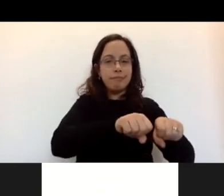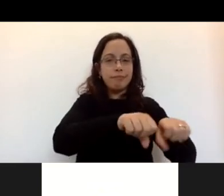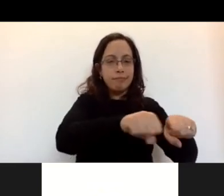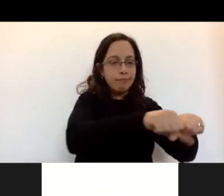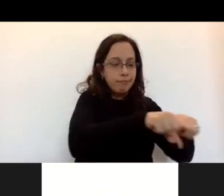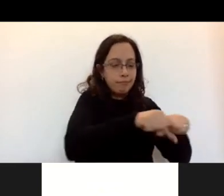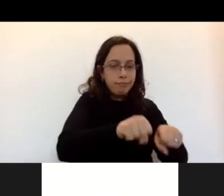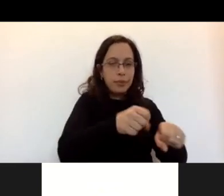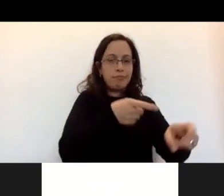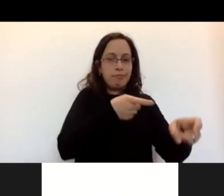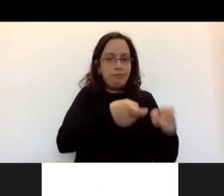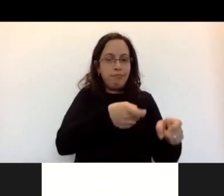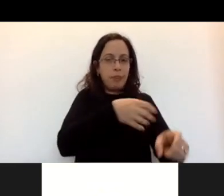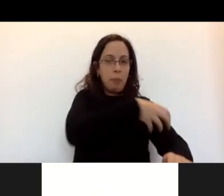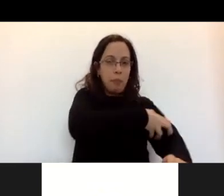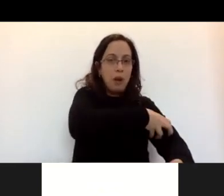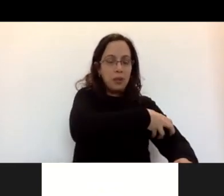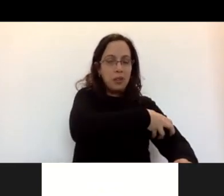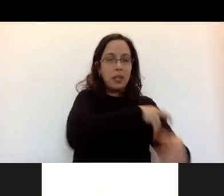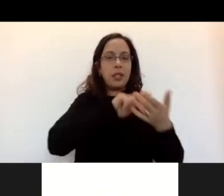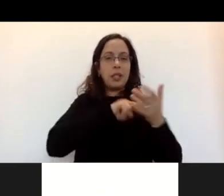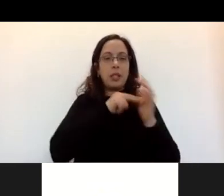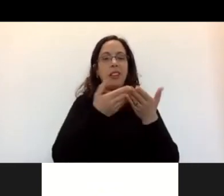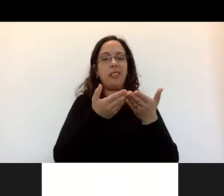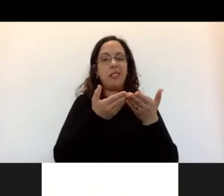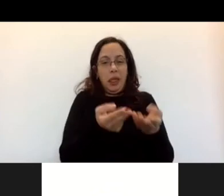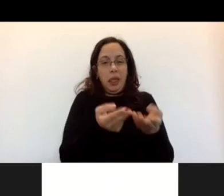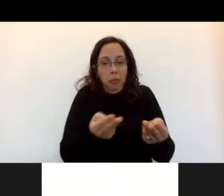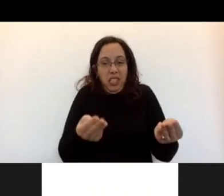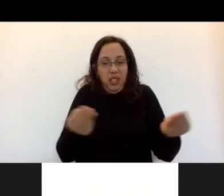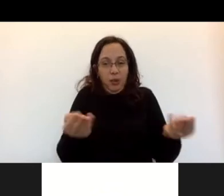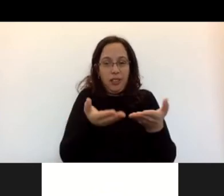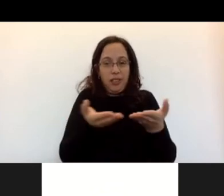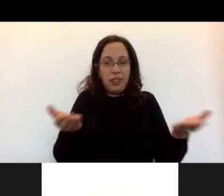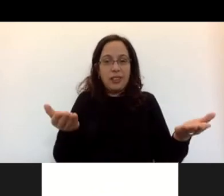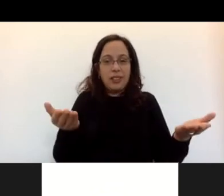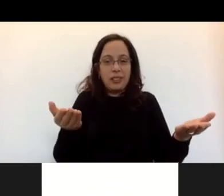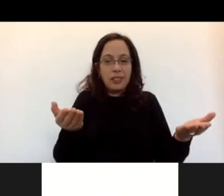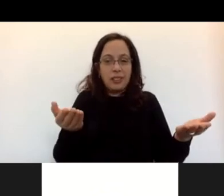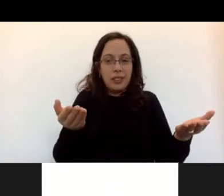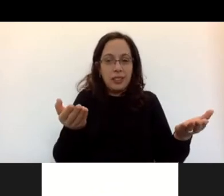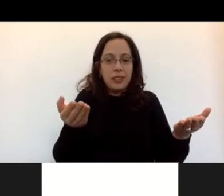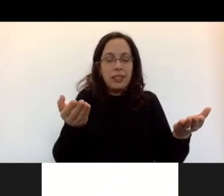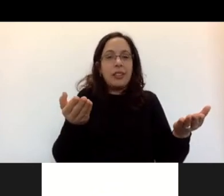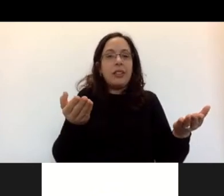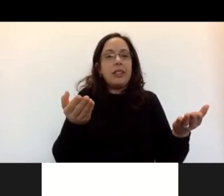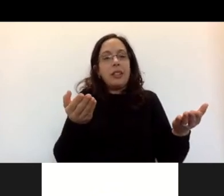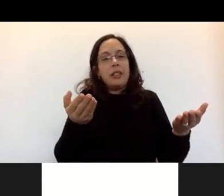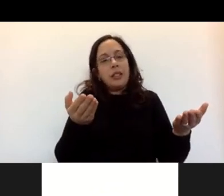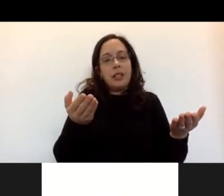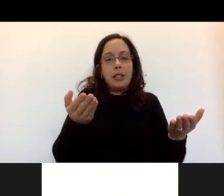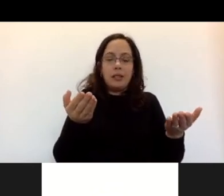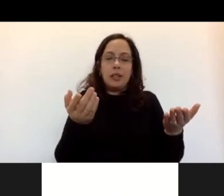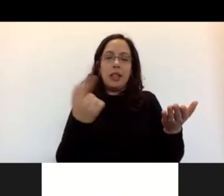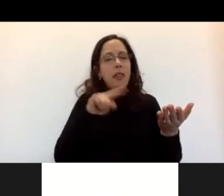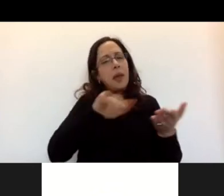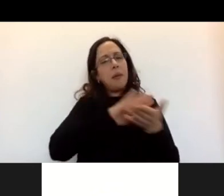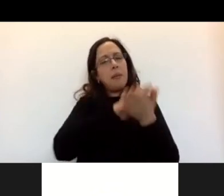um, the material aspects of these kinds of identities become more important right so that